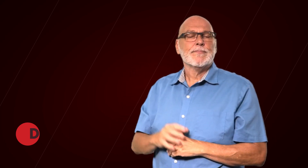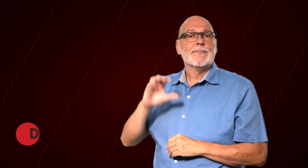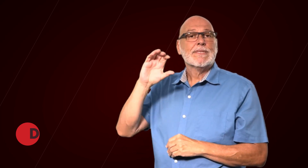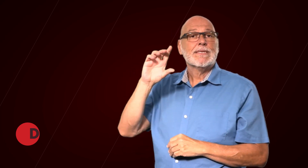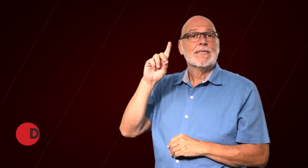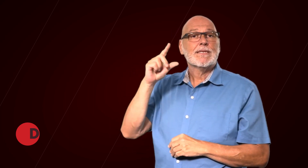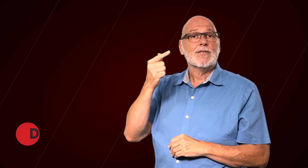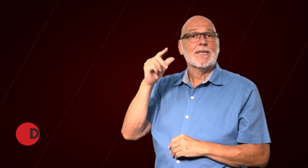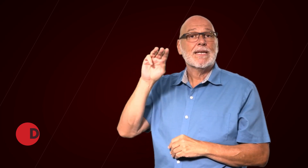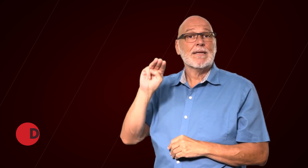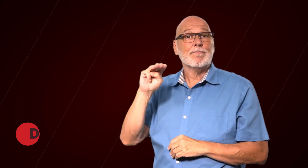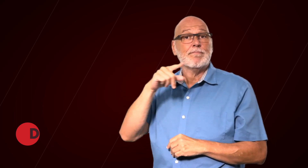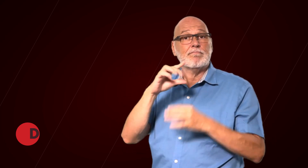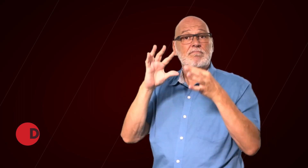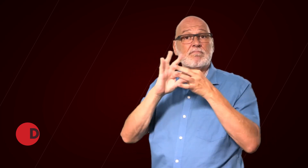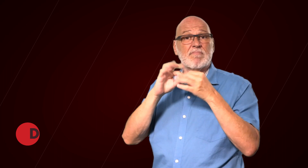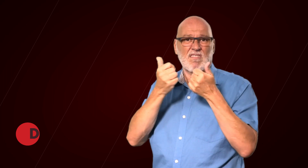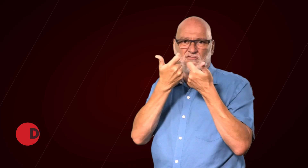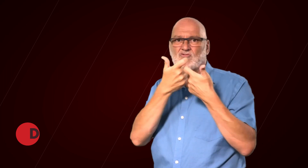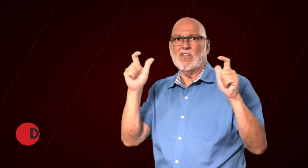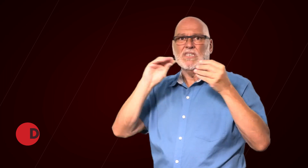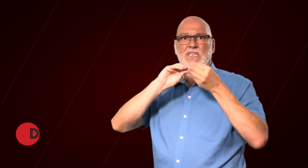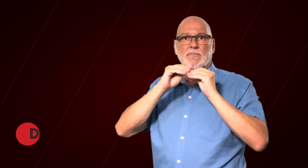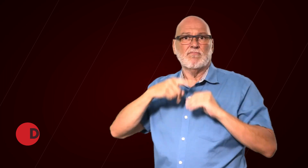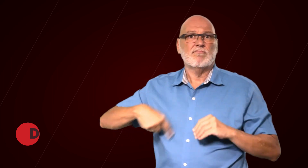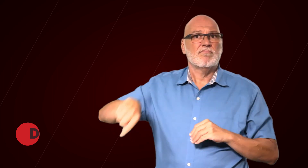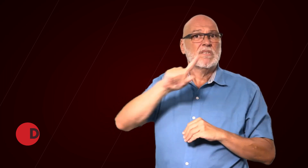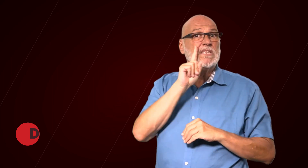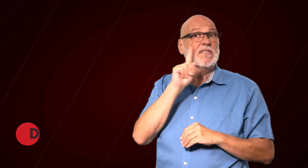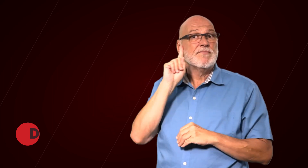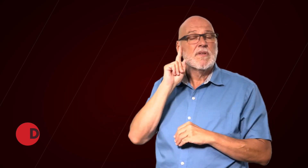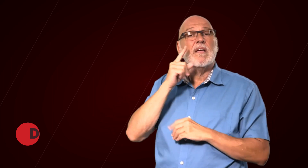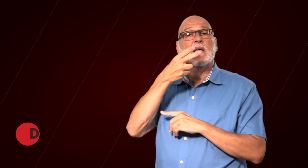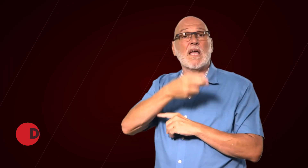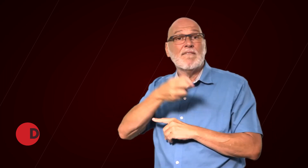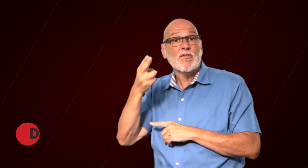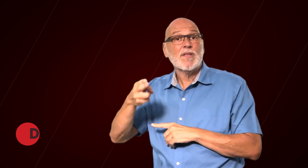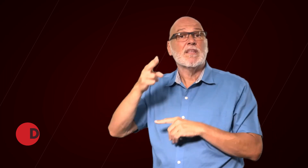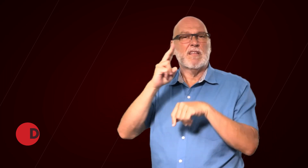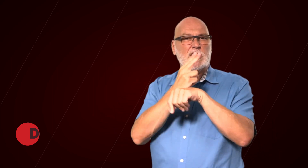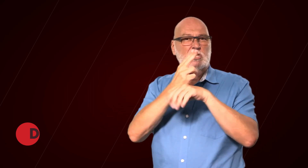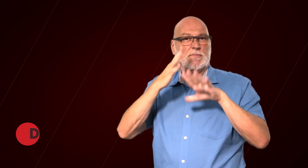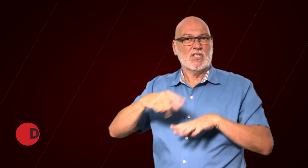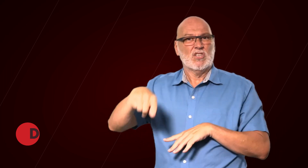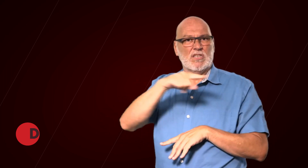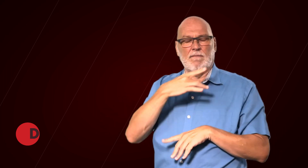CDGM stated that a large number of Deaf and hard of hearing consumers were